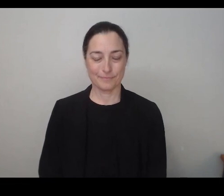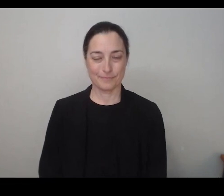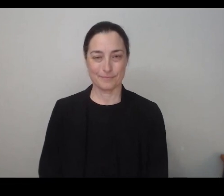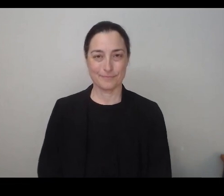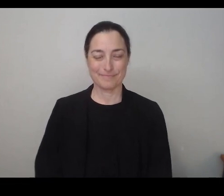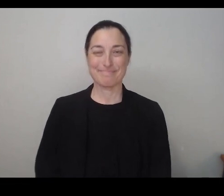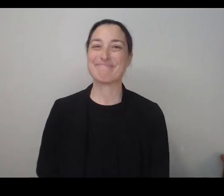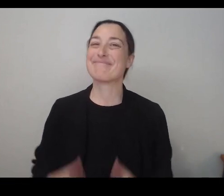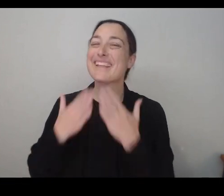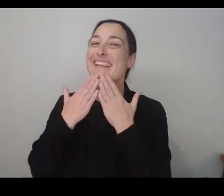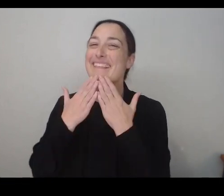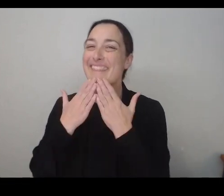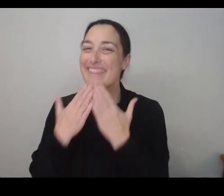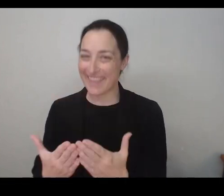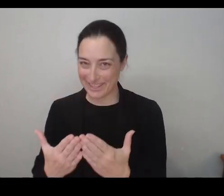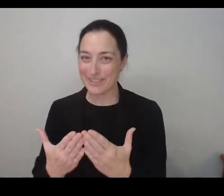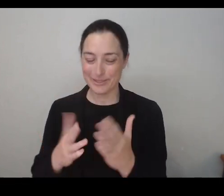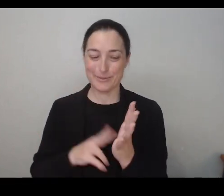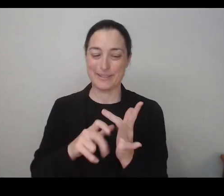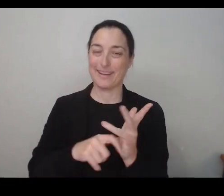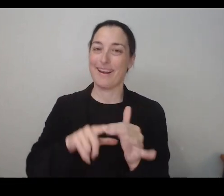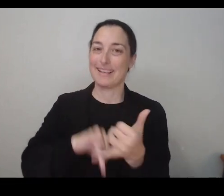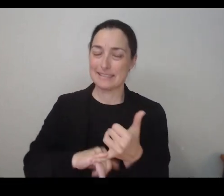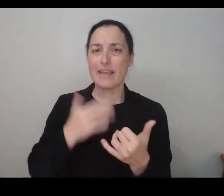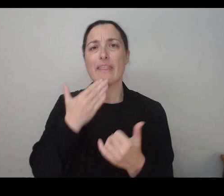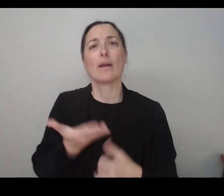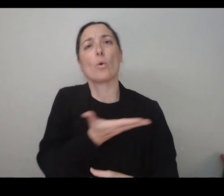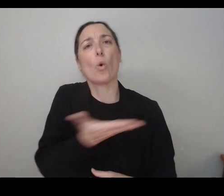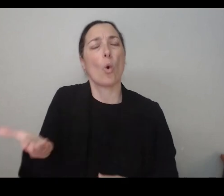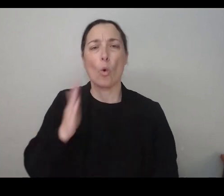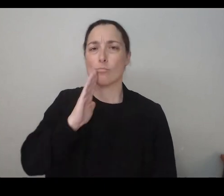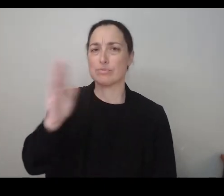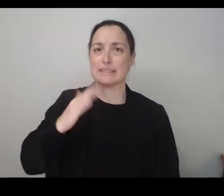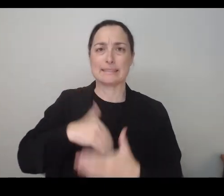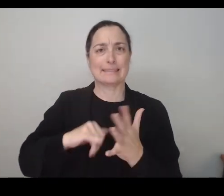Thank you, Nicholas. And thank you to all of our presenters in session one this afternoon.